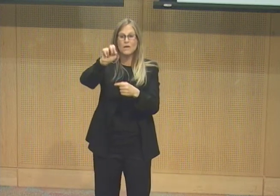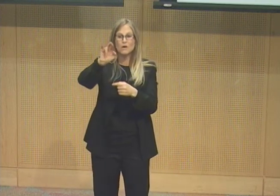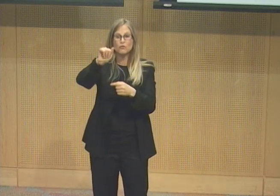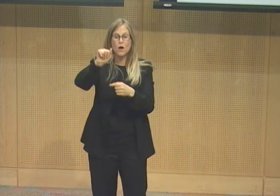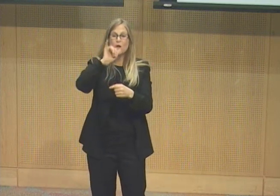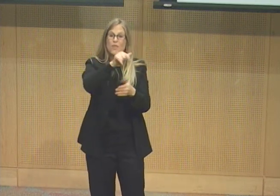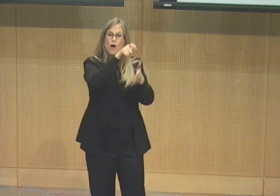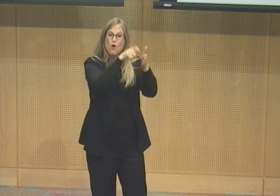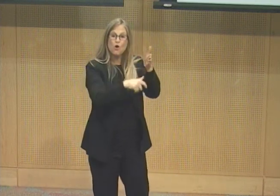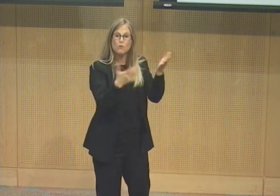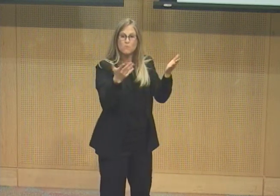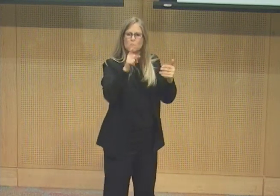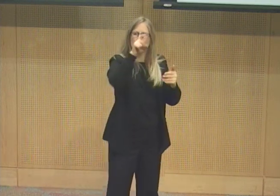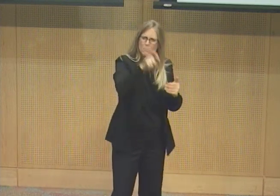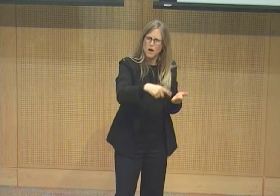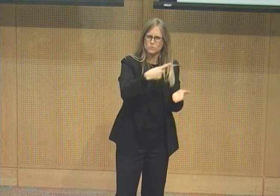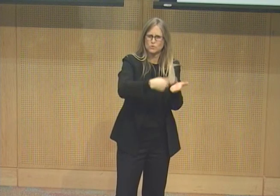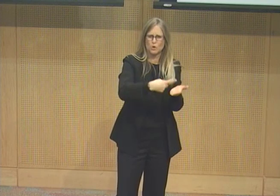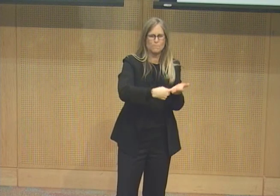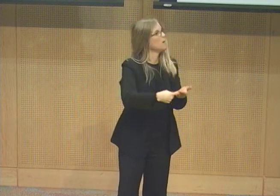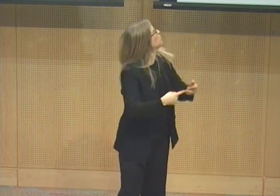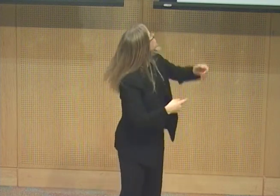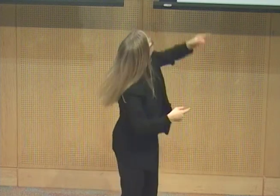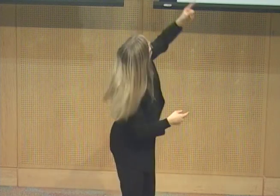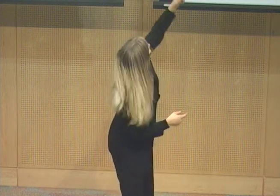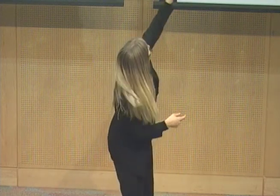some criteria to pick that article.